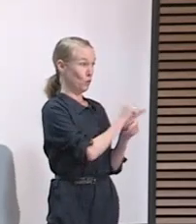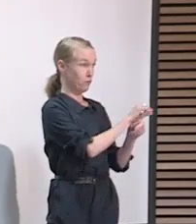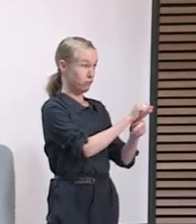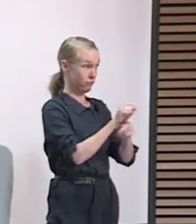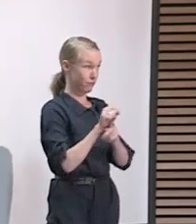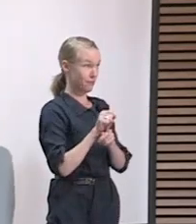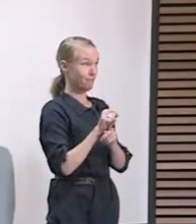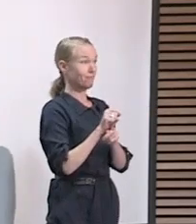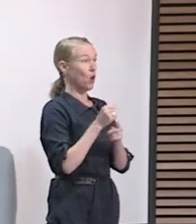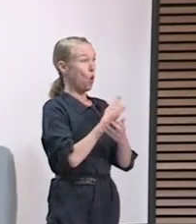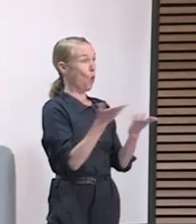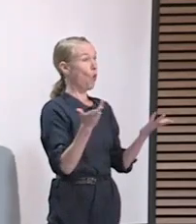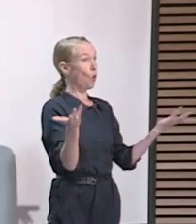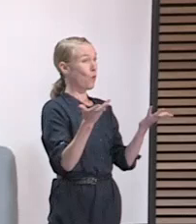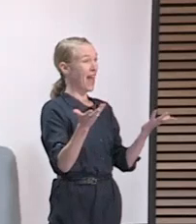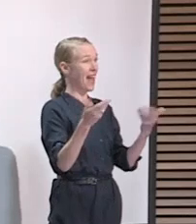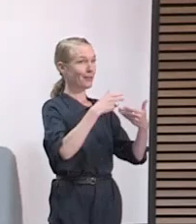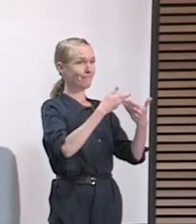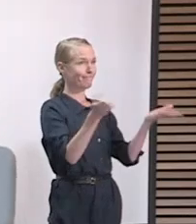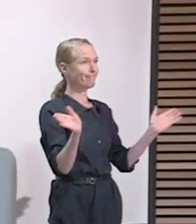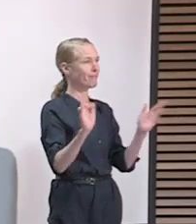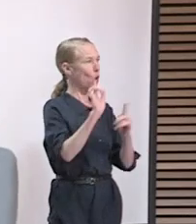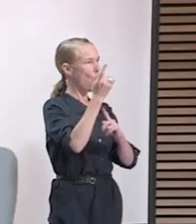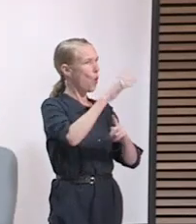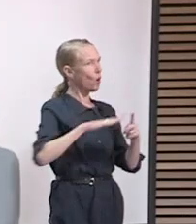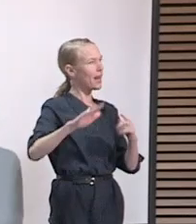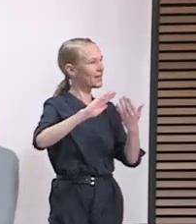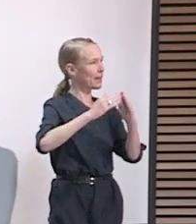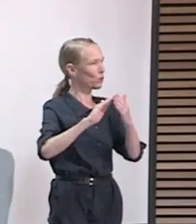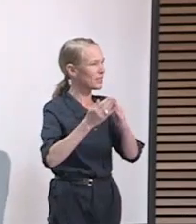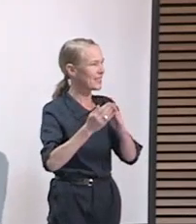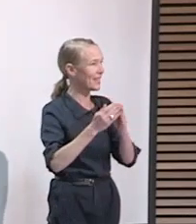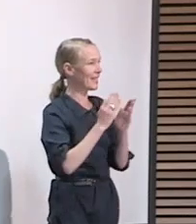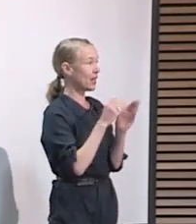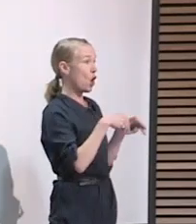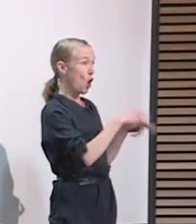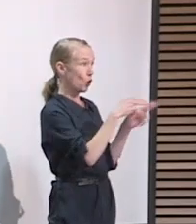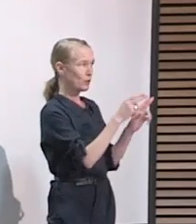cases of COVID-19 to report and all in the community. There are no new cases to